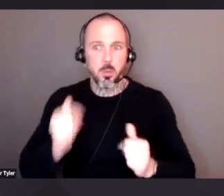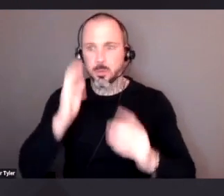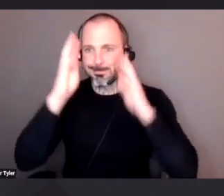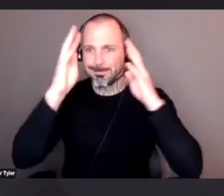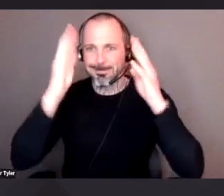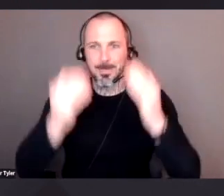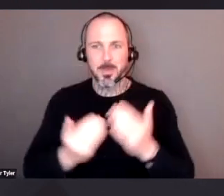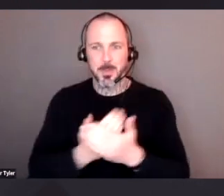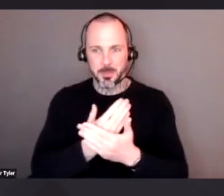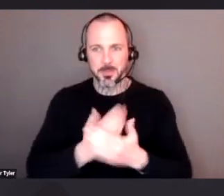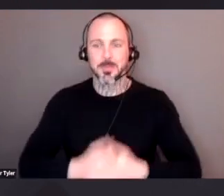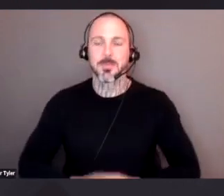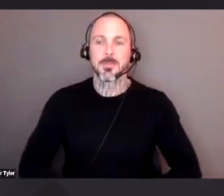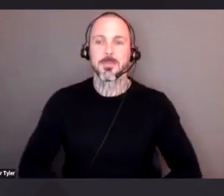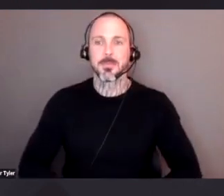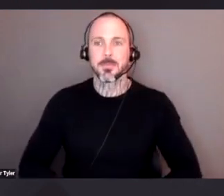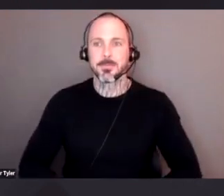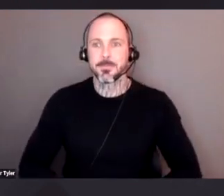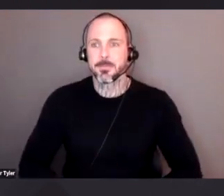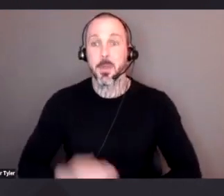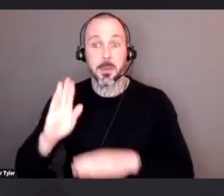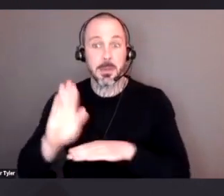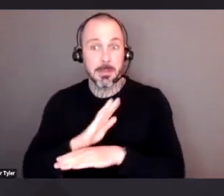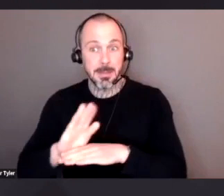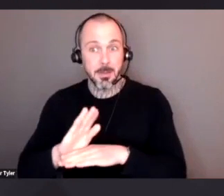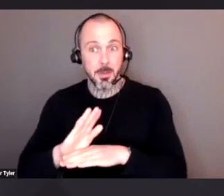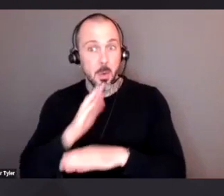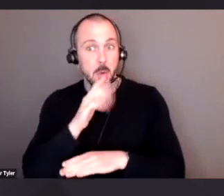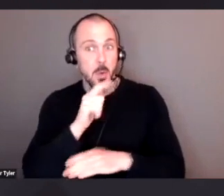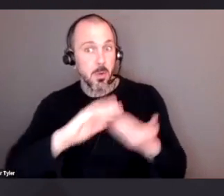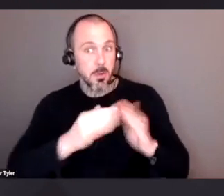In fact, according to a consumer survey by DuPont,